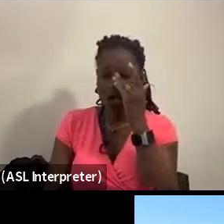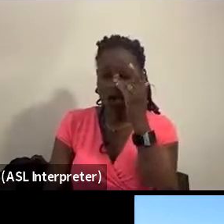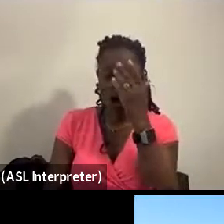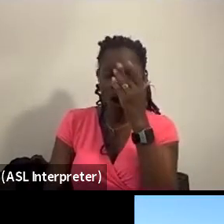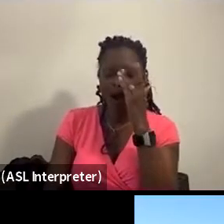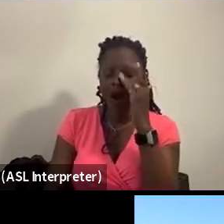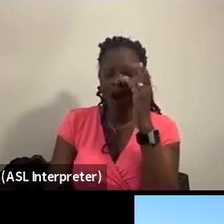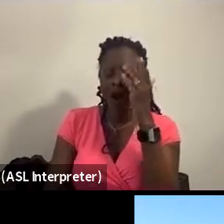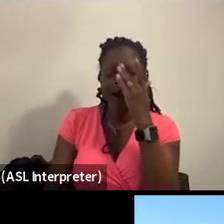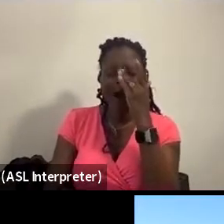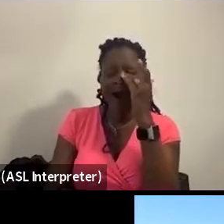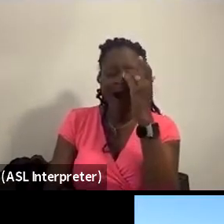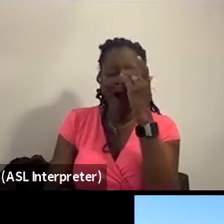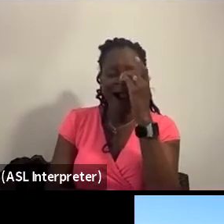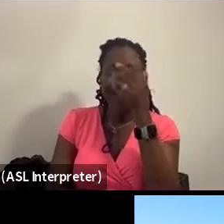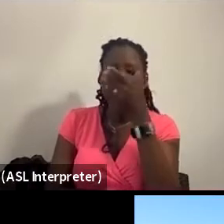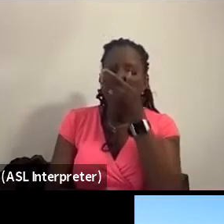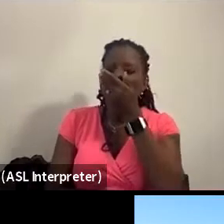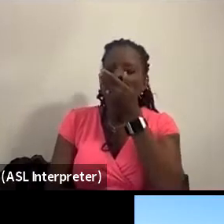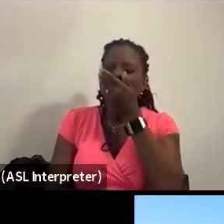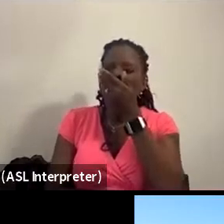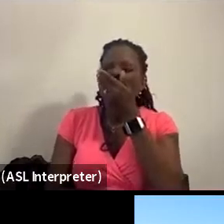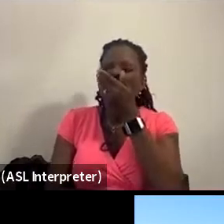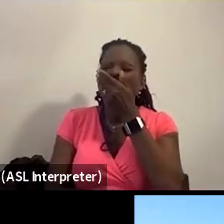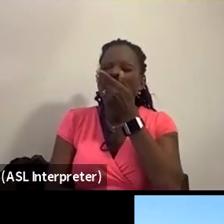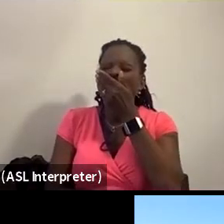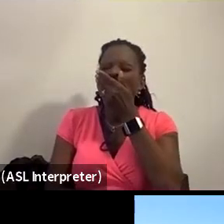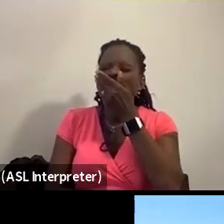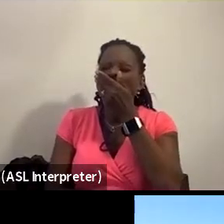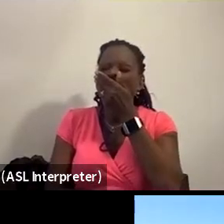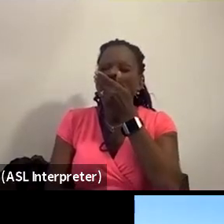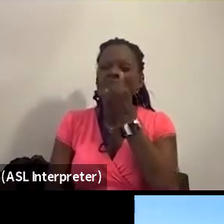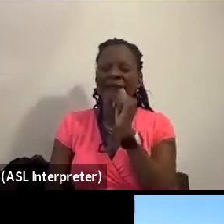not only speaking for their child, but probably for themselves?